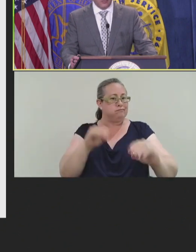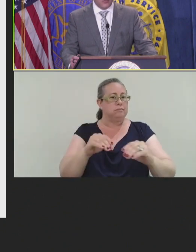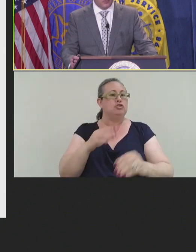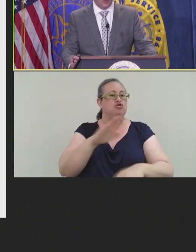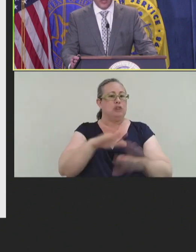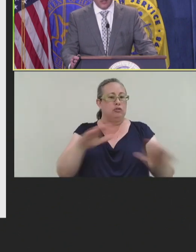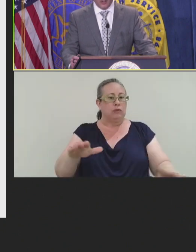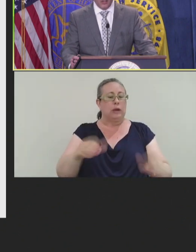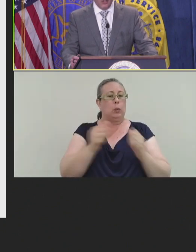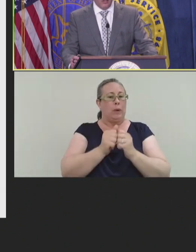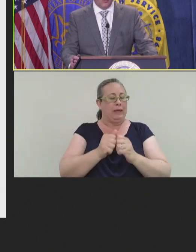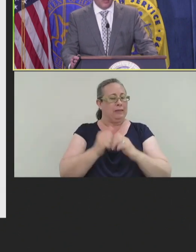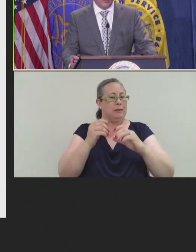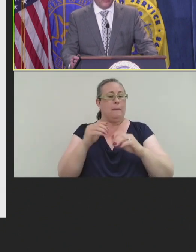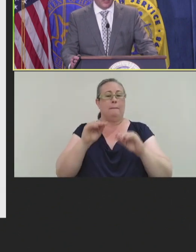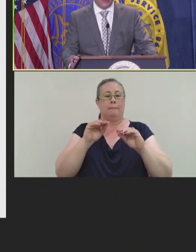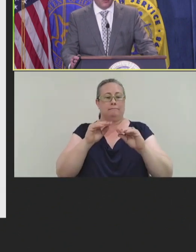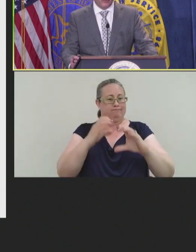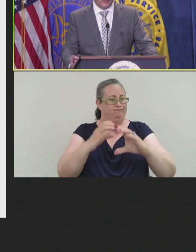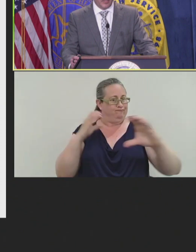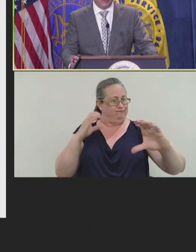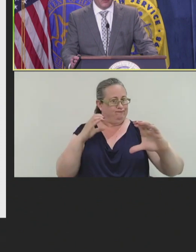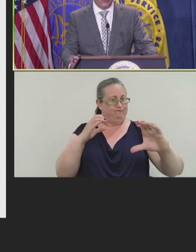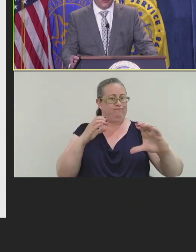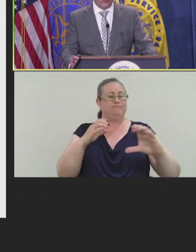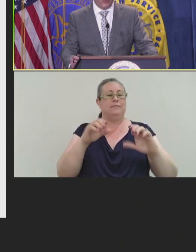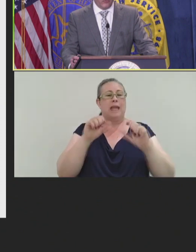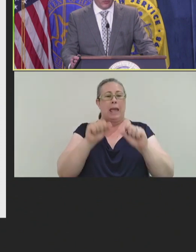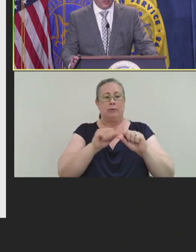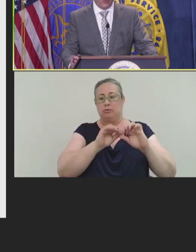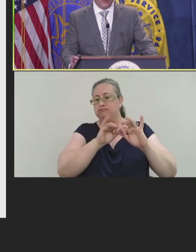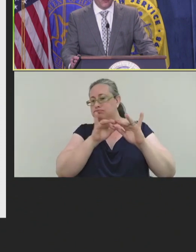to O'Hare. We were able to get out to one of the migrant shelters in Chicago, of course,